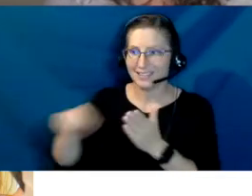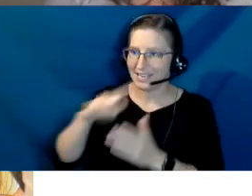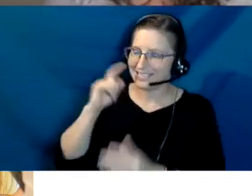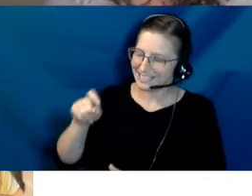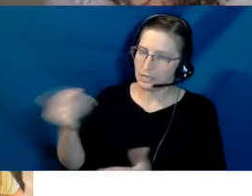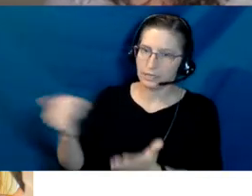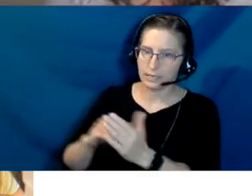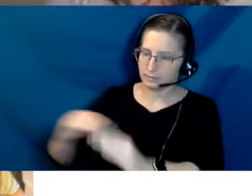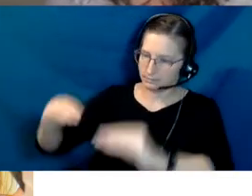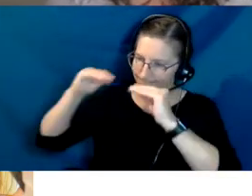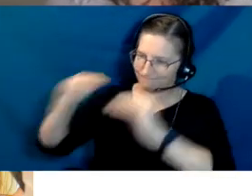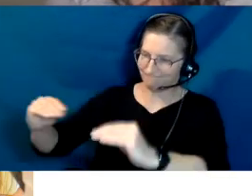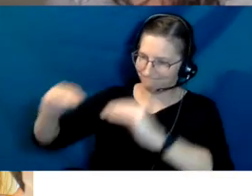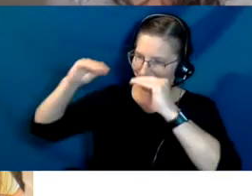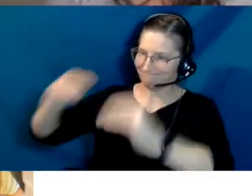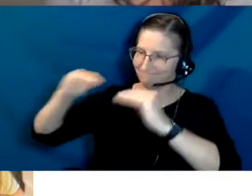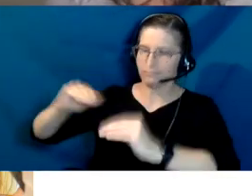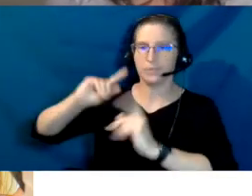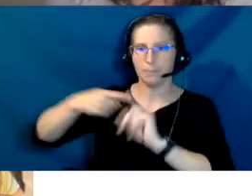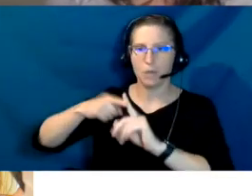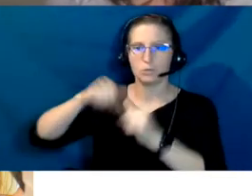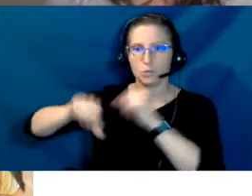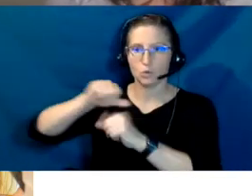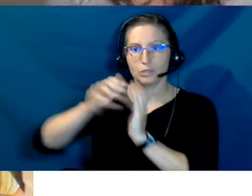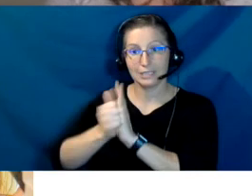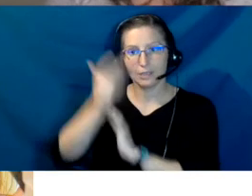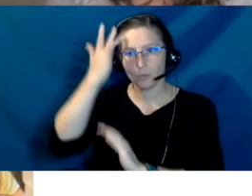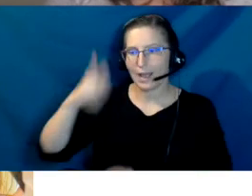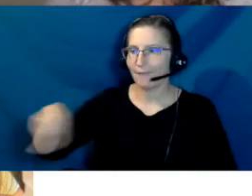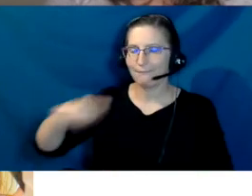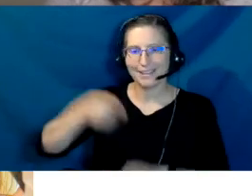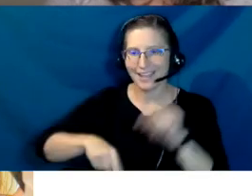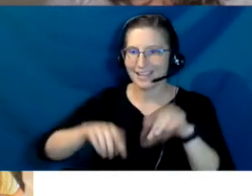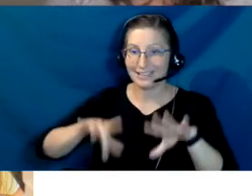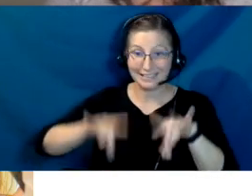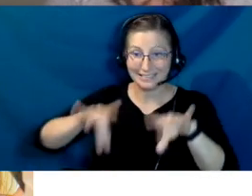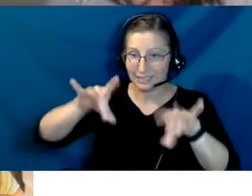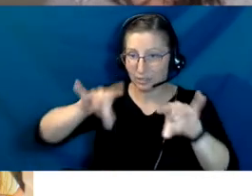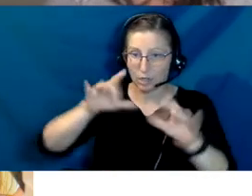around social skills, as they're not able to incidentally learn that information due